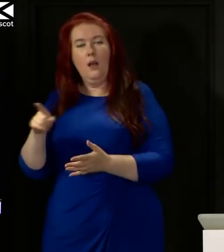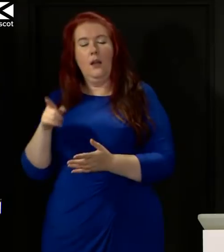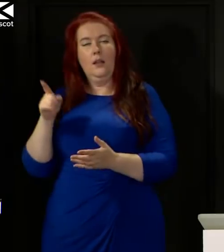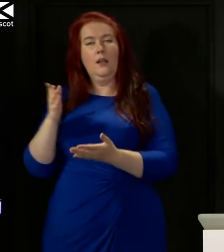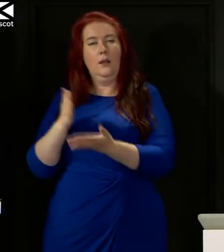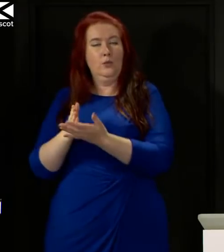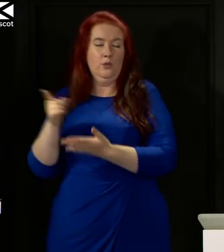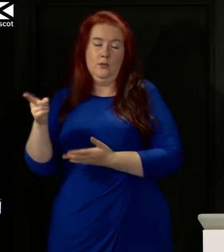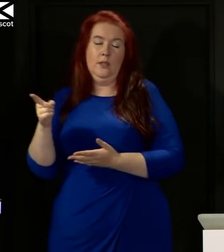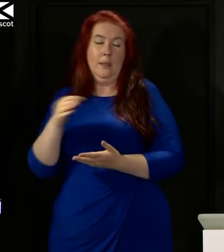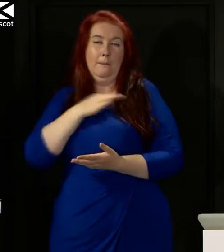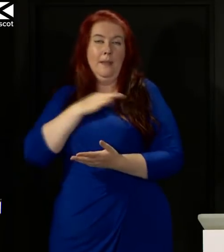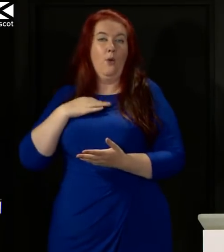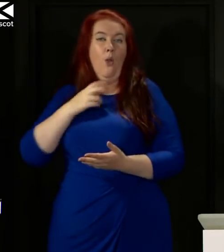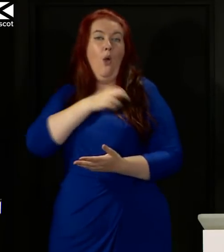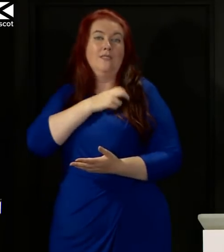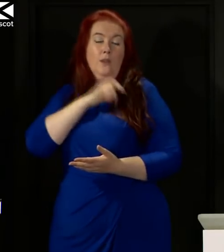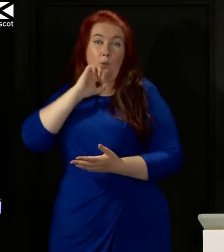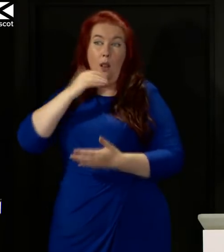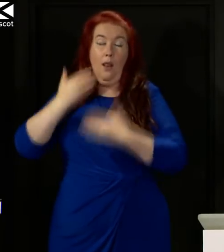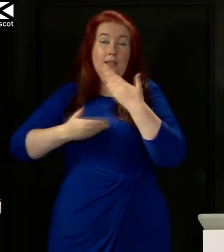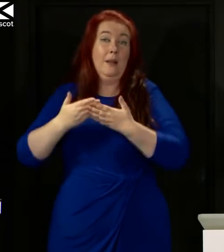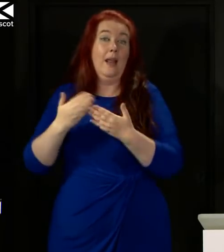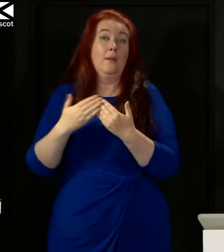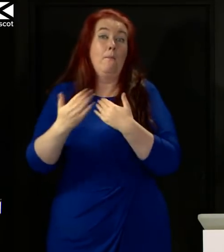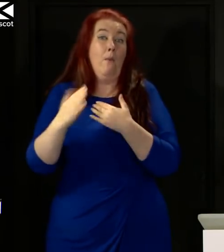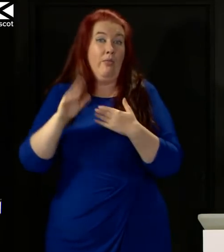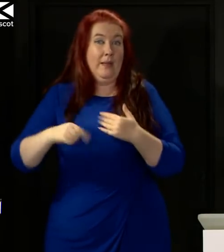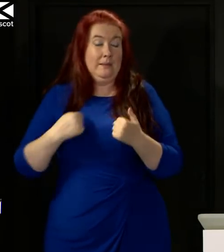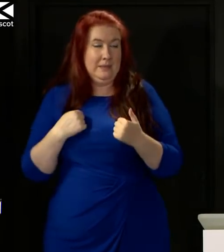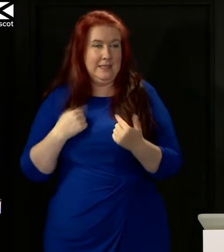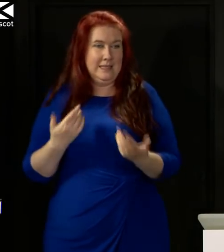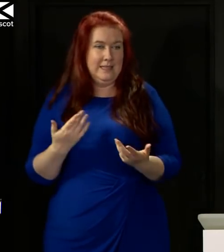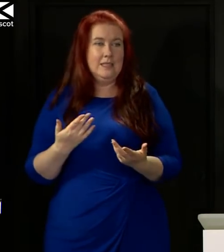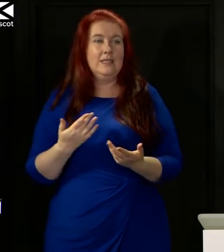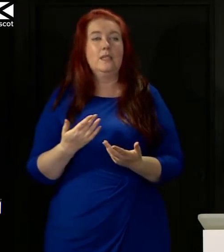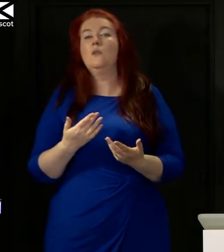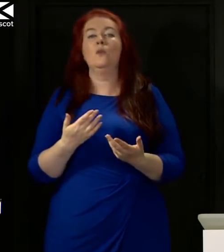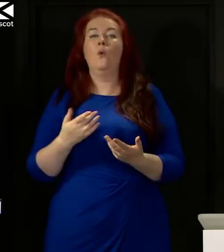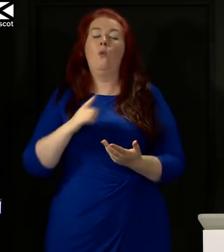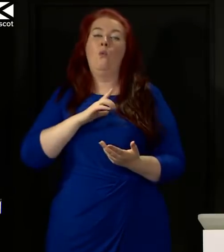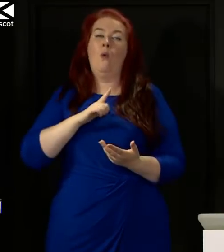eloquently explain than I can, when, and I've said this before, it's why we don't publish